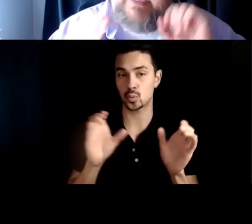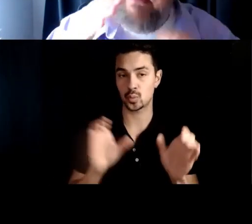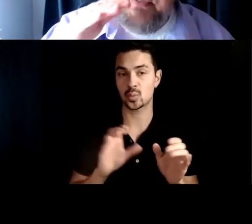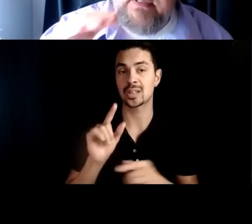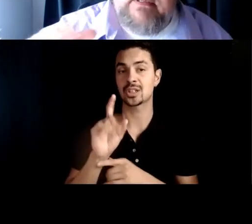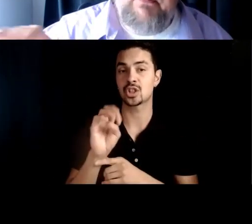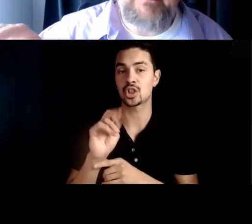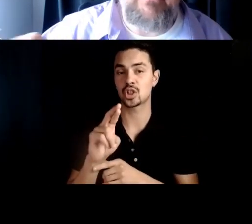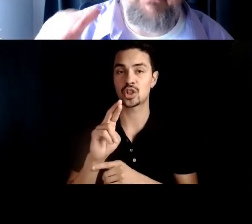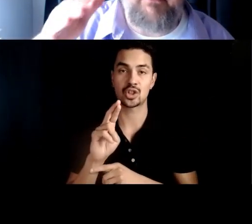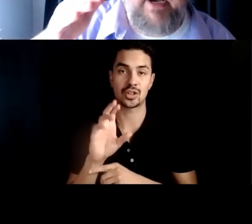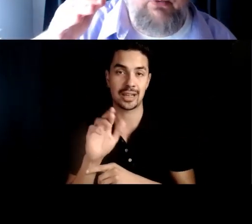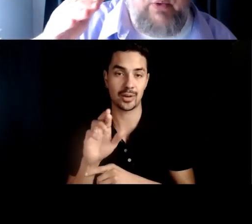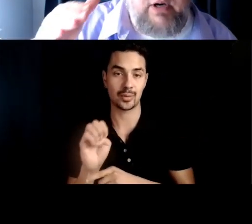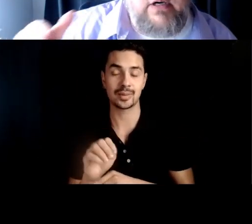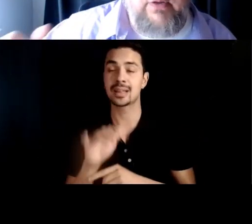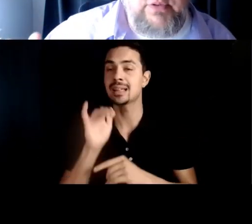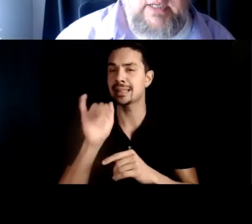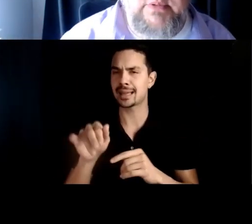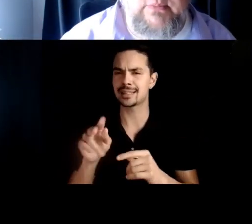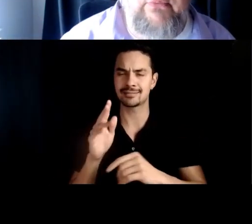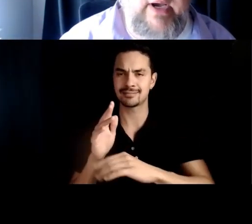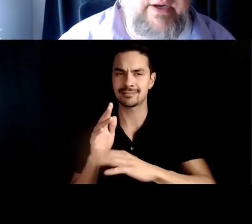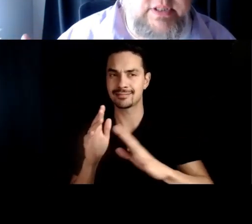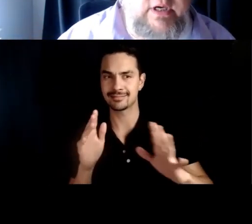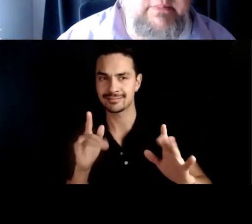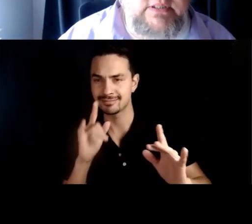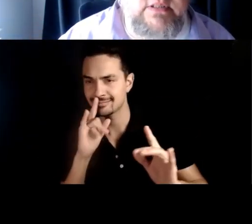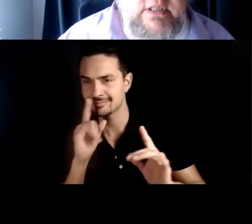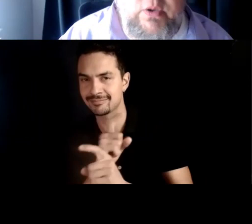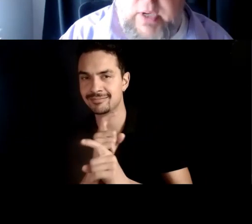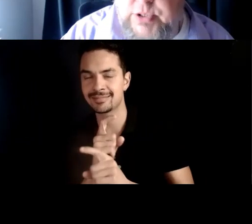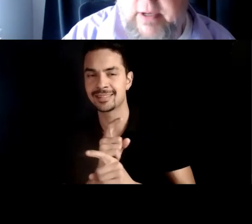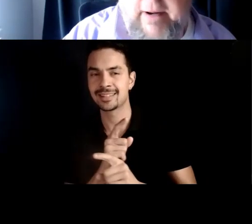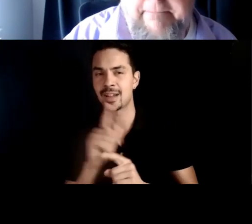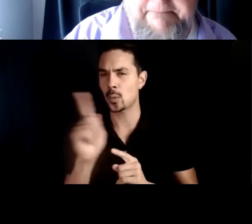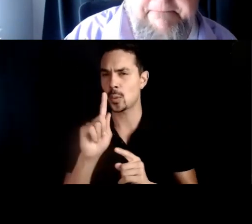and there's a slippery slope about where other types of providers come into the equation here.